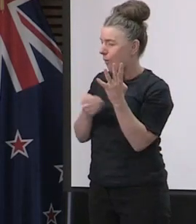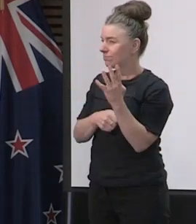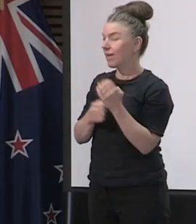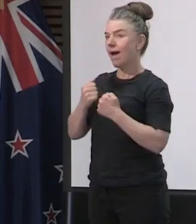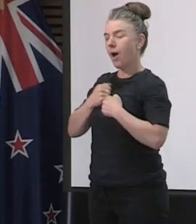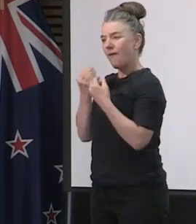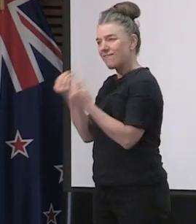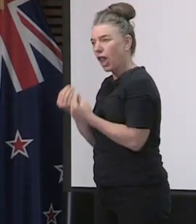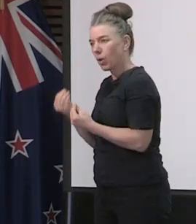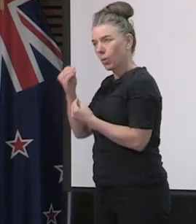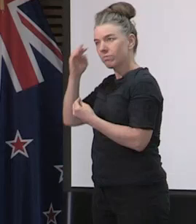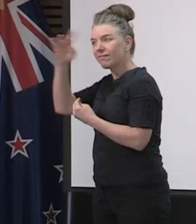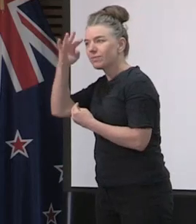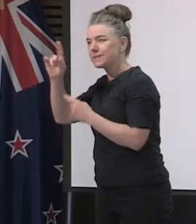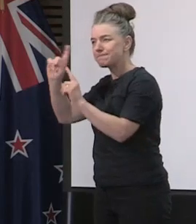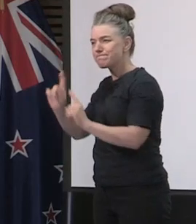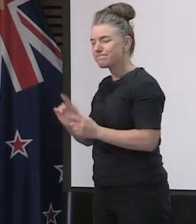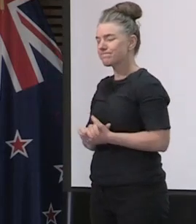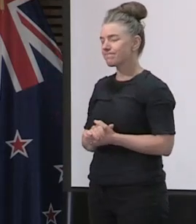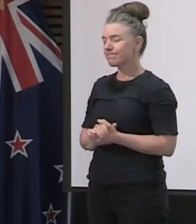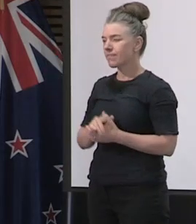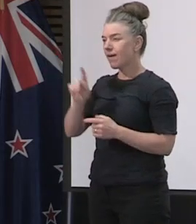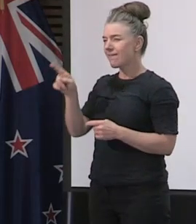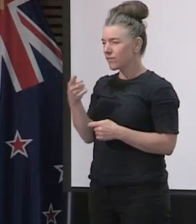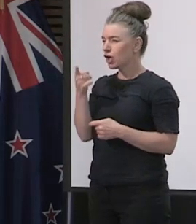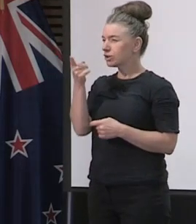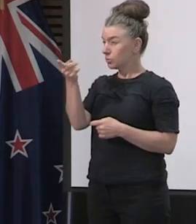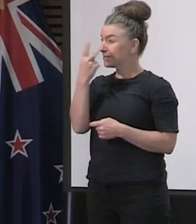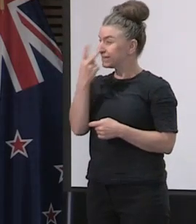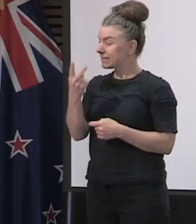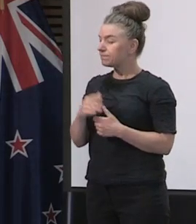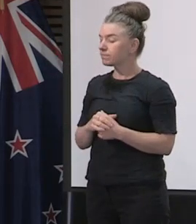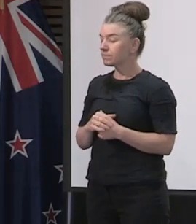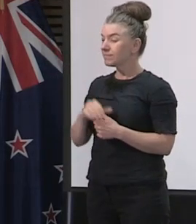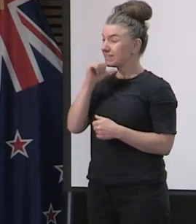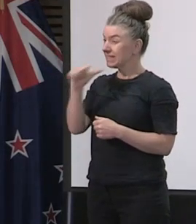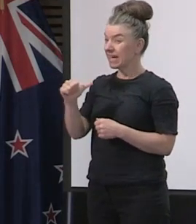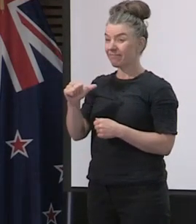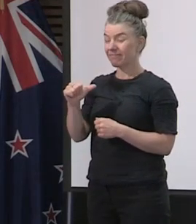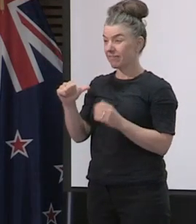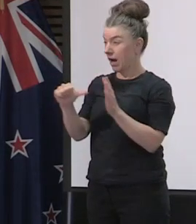today I can set out what we are trying to achieve and the values that we bring to the